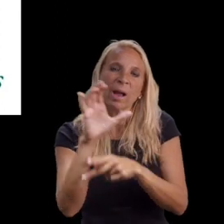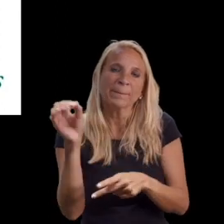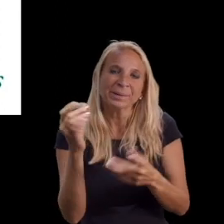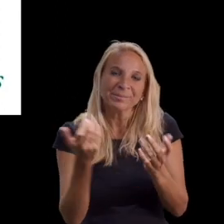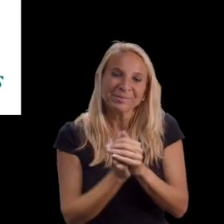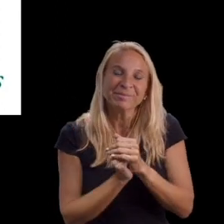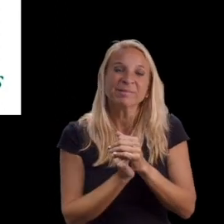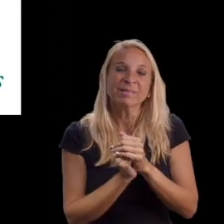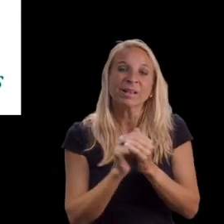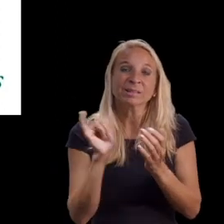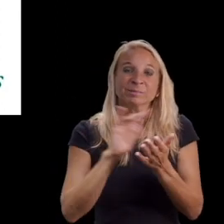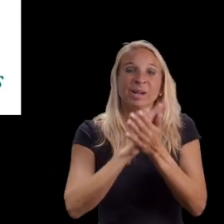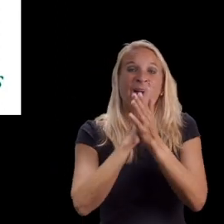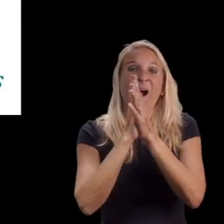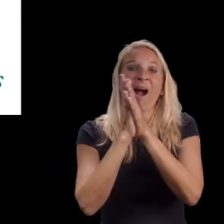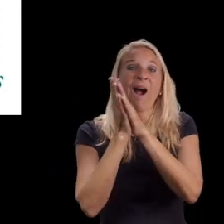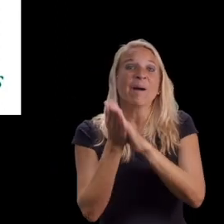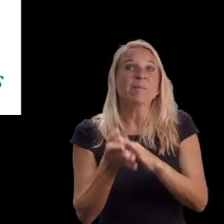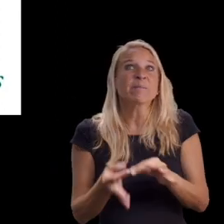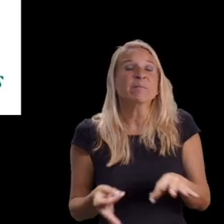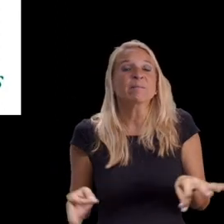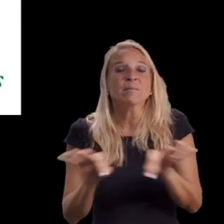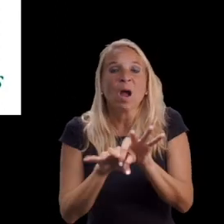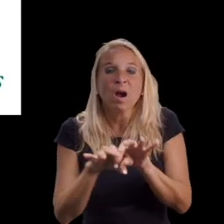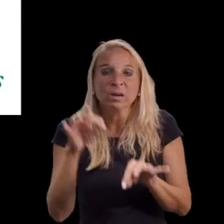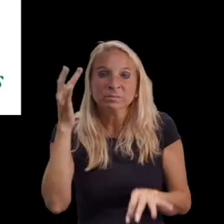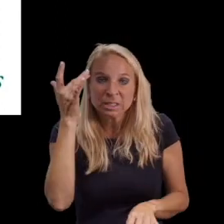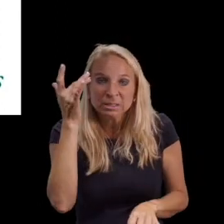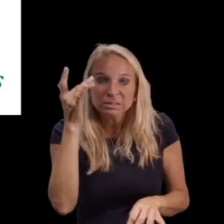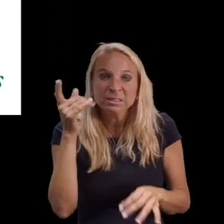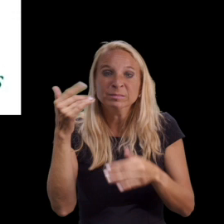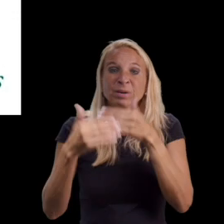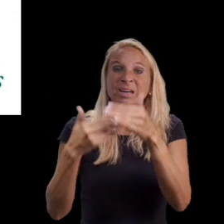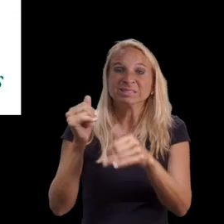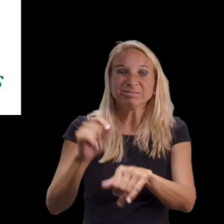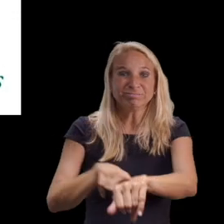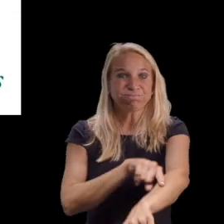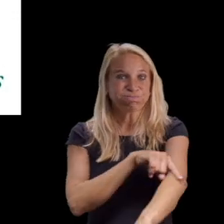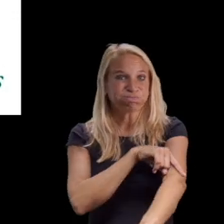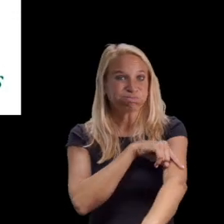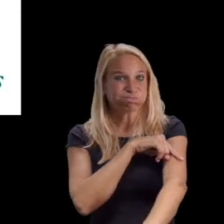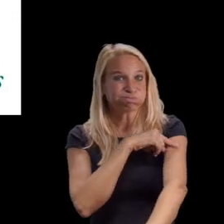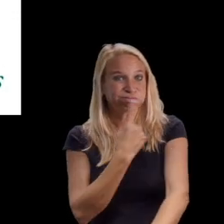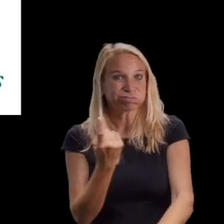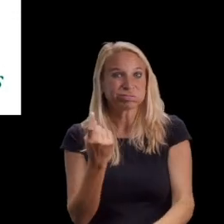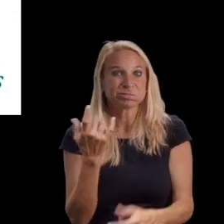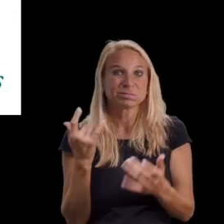It also becomes important that because the process can take some time, that if anything changes,